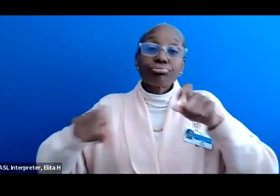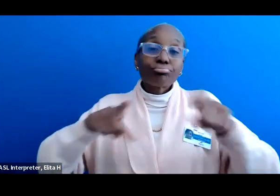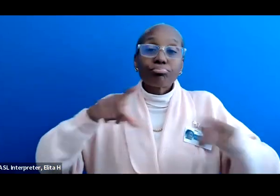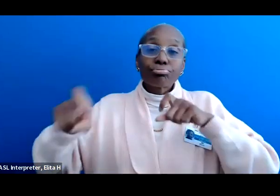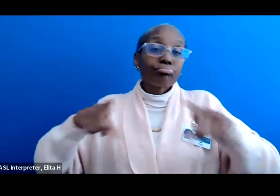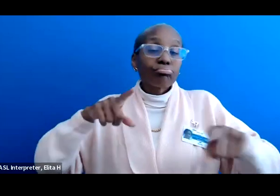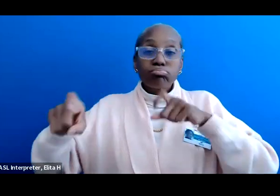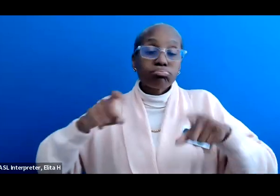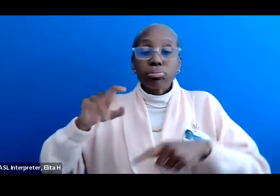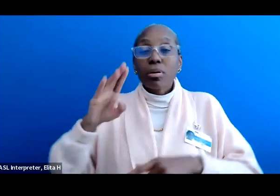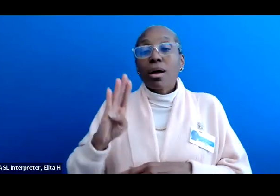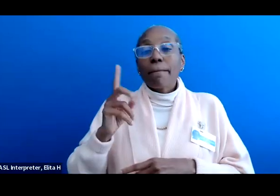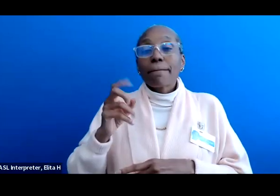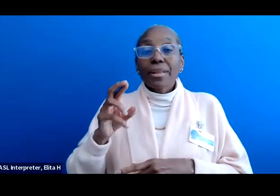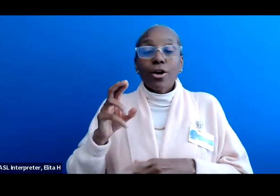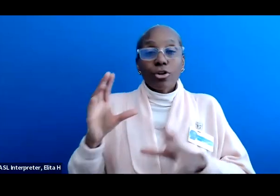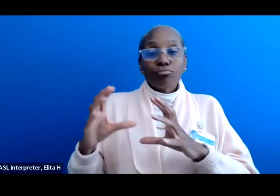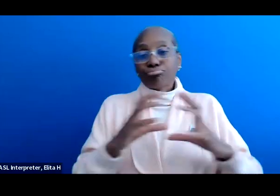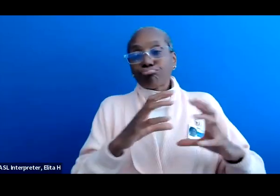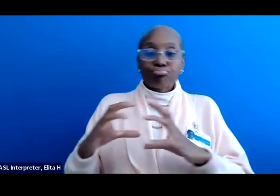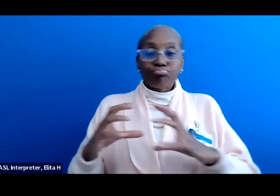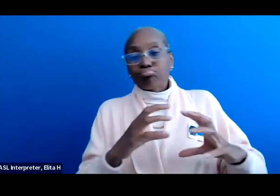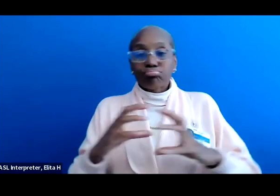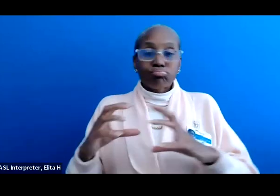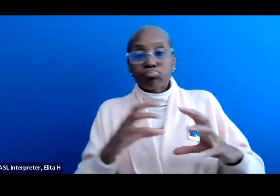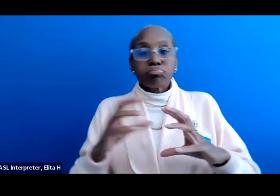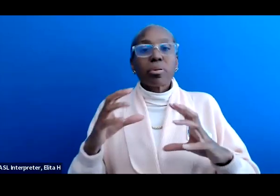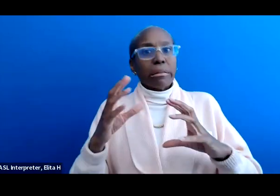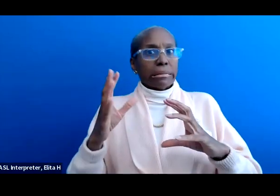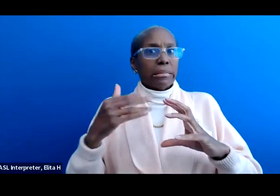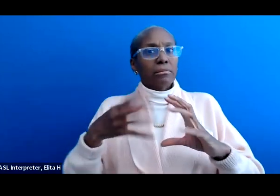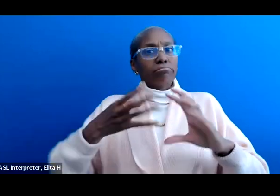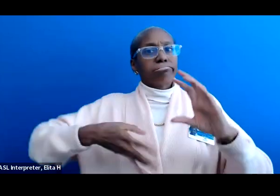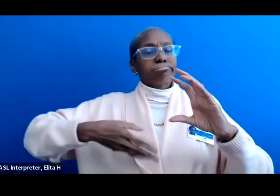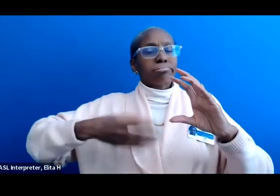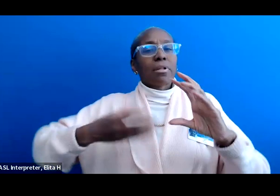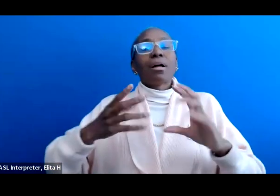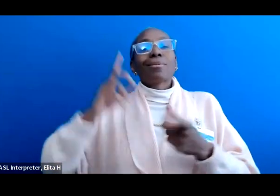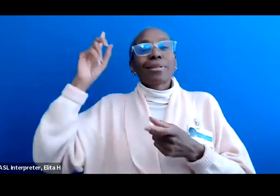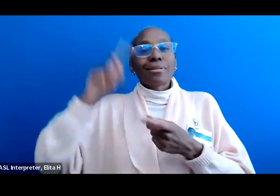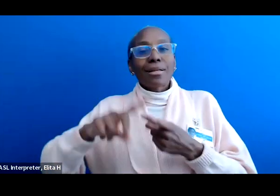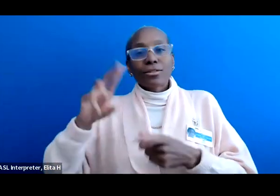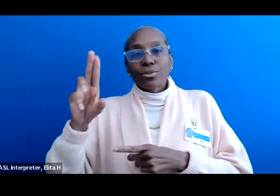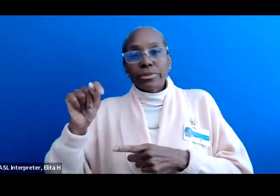That helps reduce urinary tract infections. Another thing that when you engage those abdominal muscles is it's